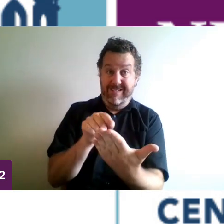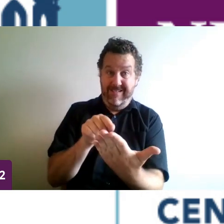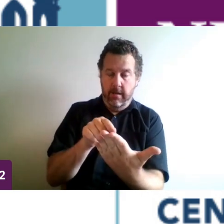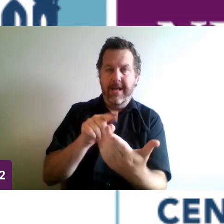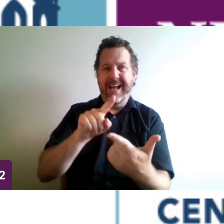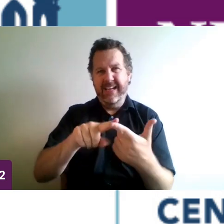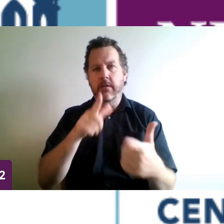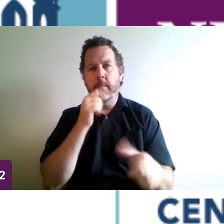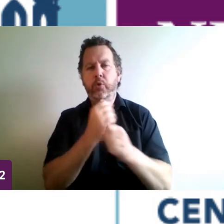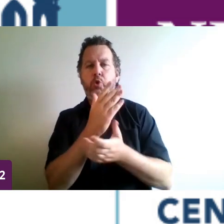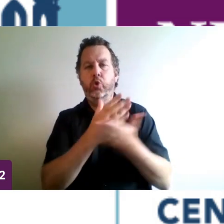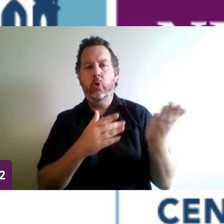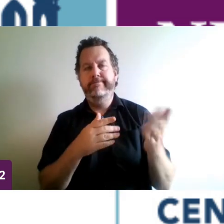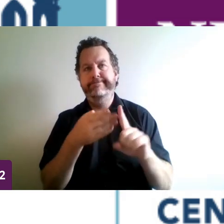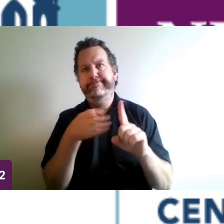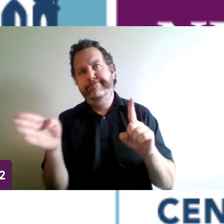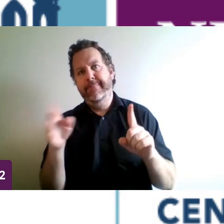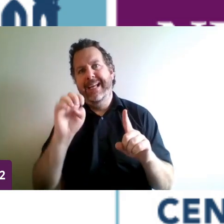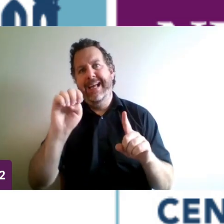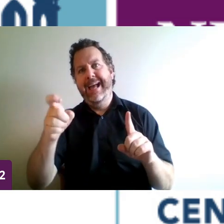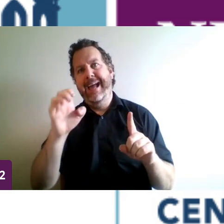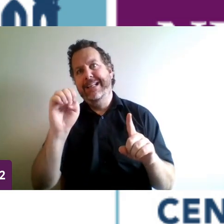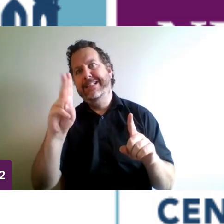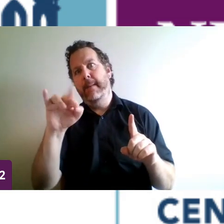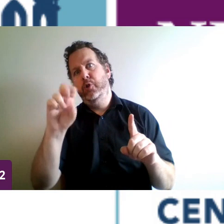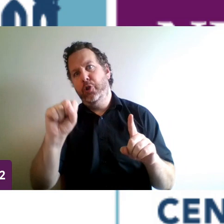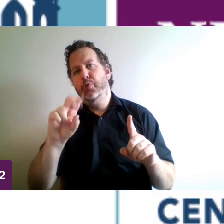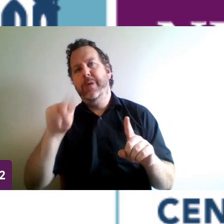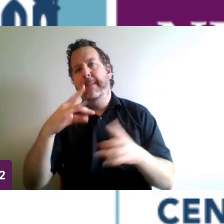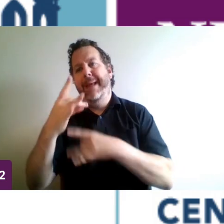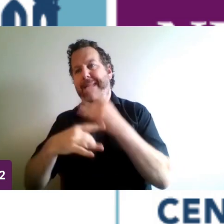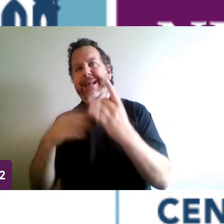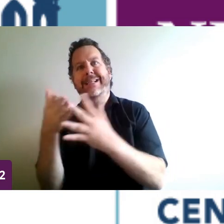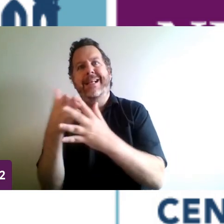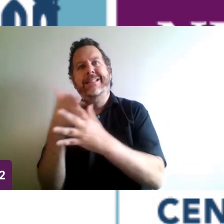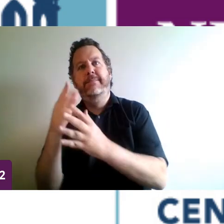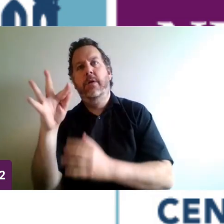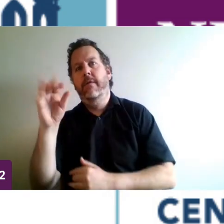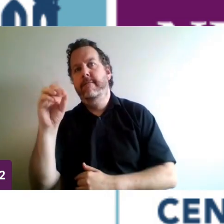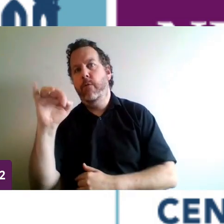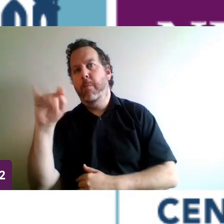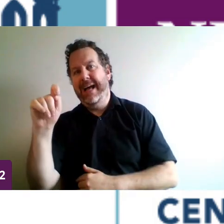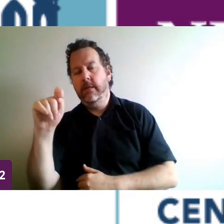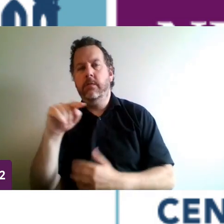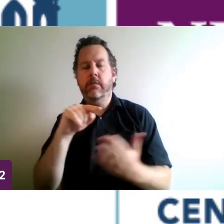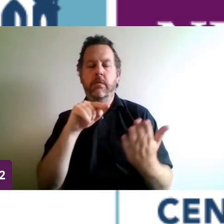and accessible format works. What you can do to make